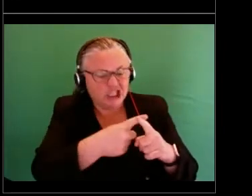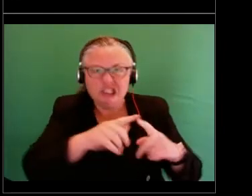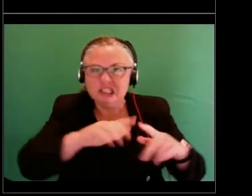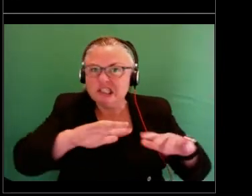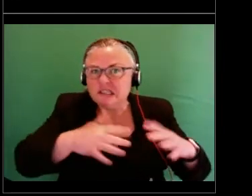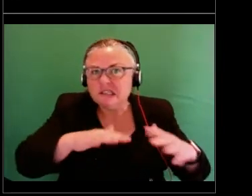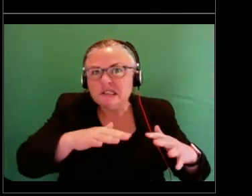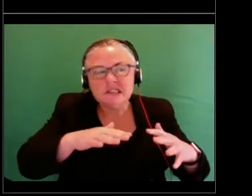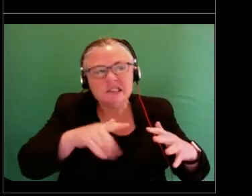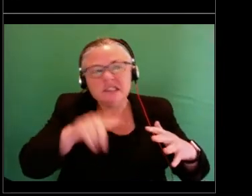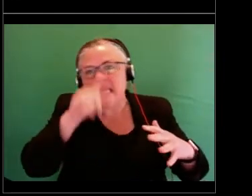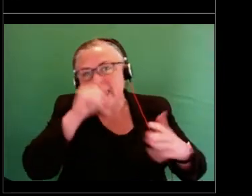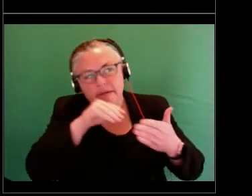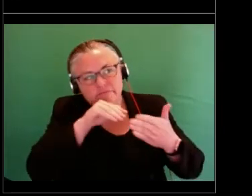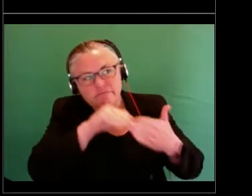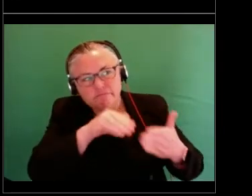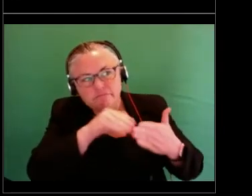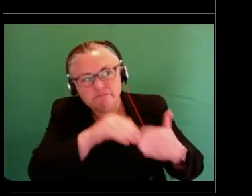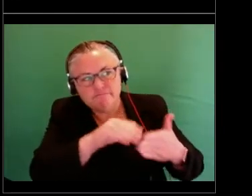How to refer them to us.